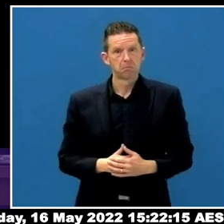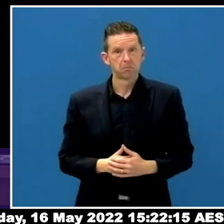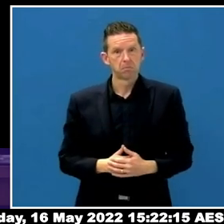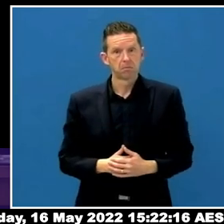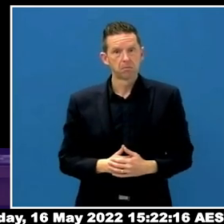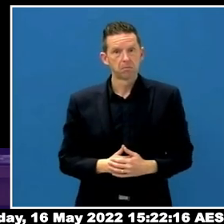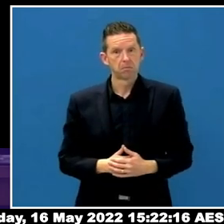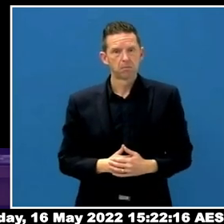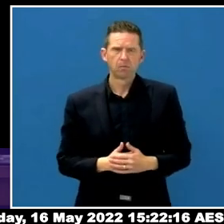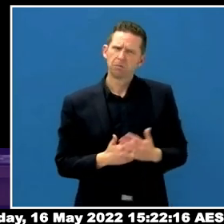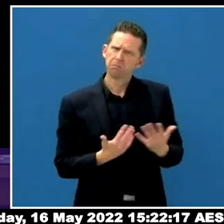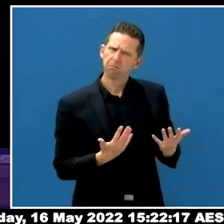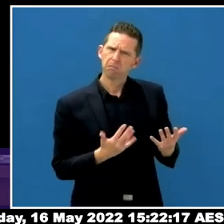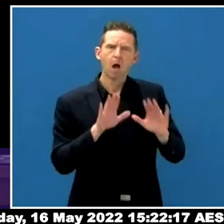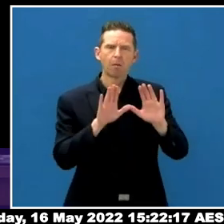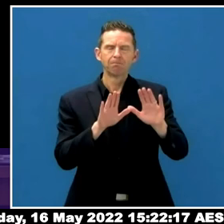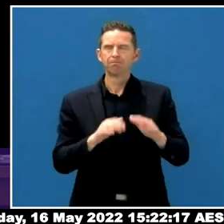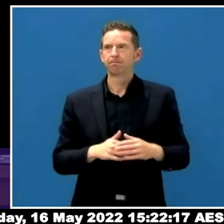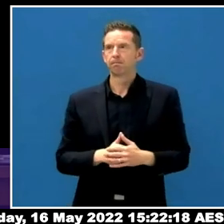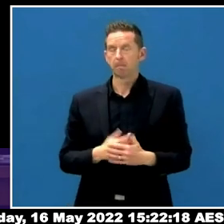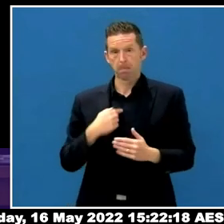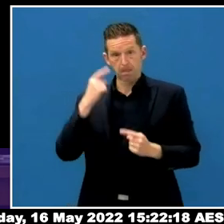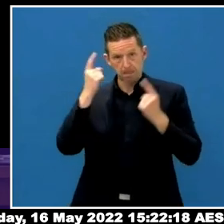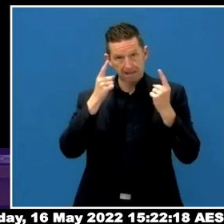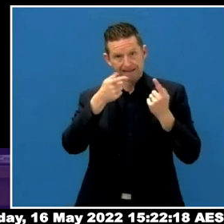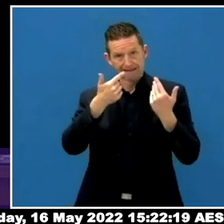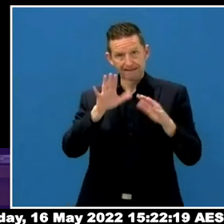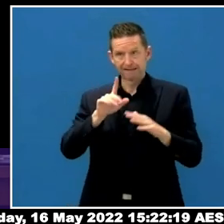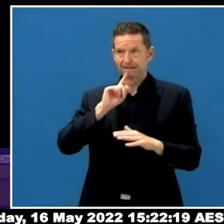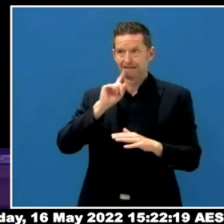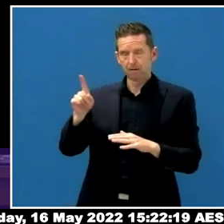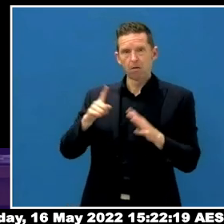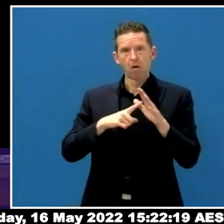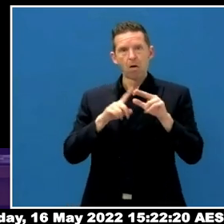Did you raise your concerns with Afford about his funds being overspent?